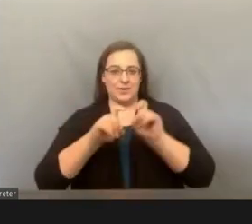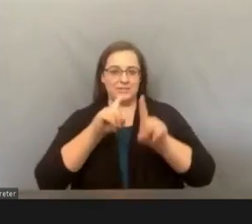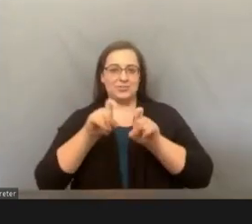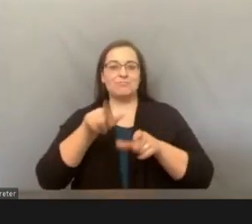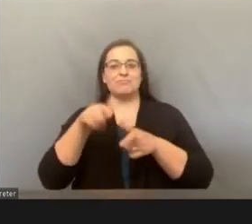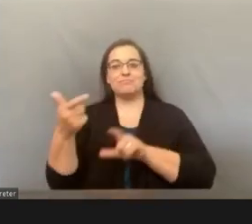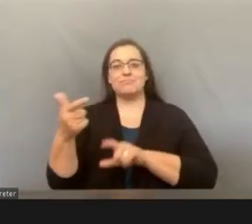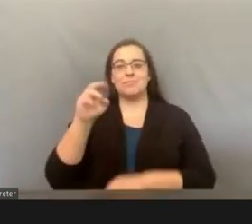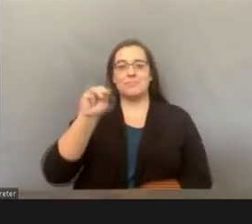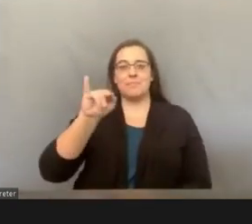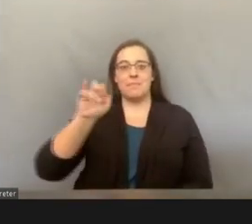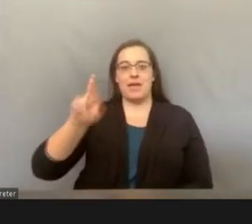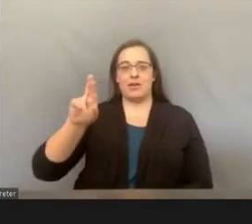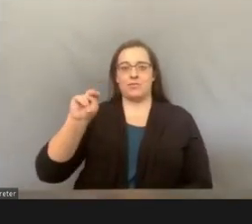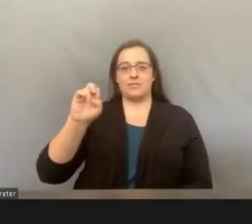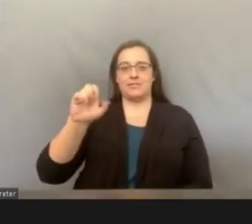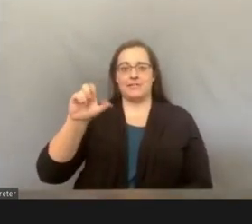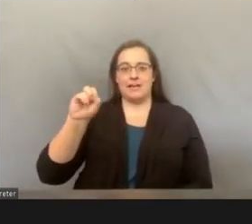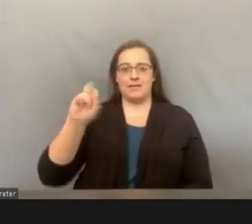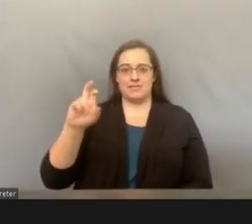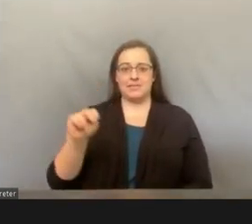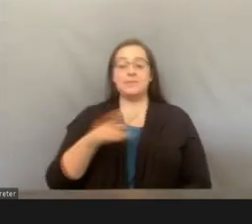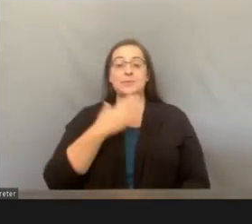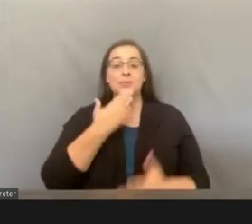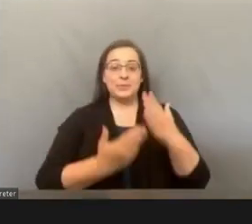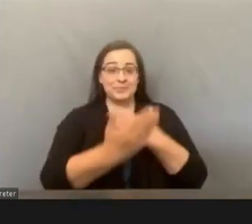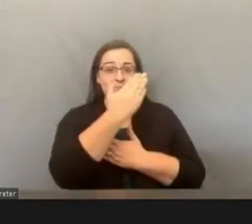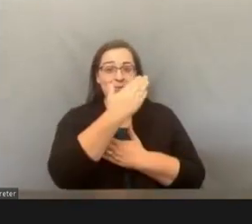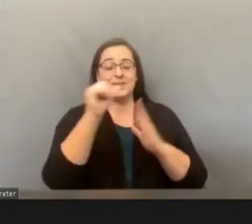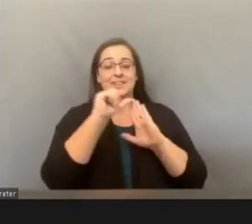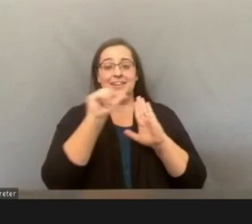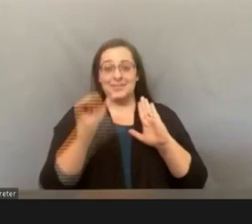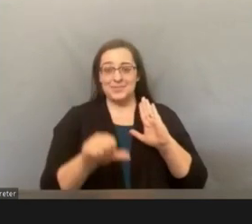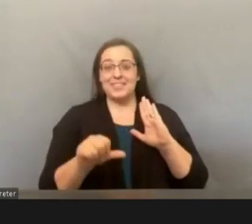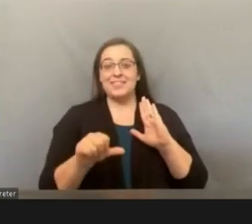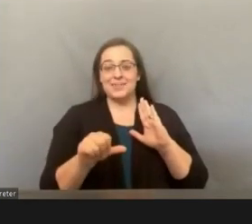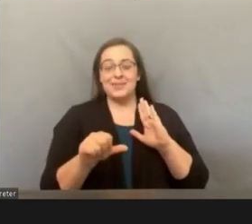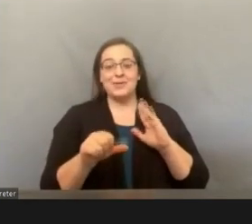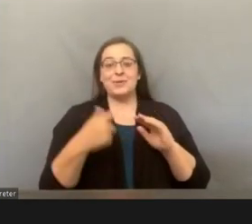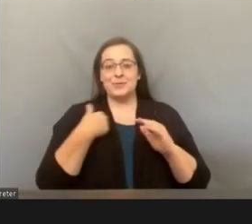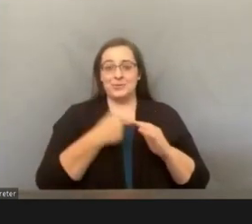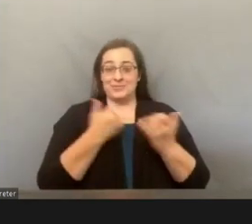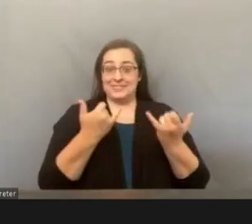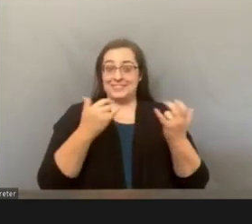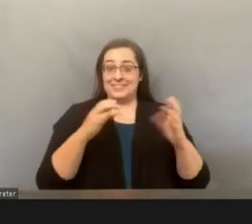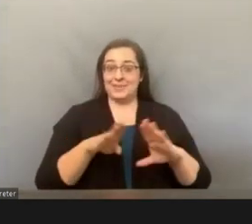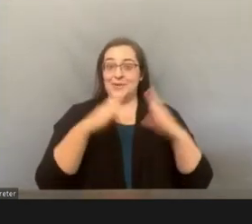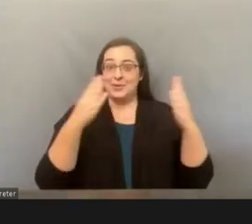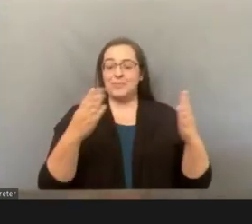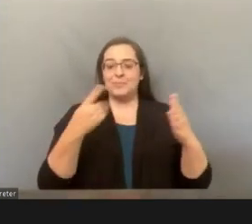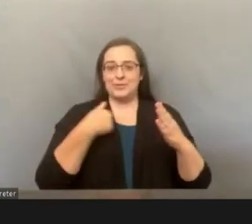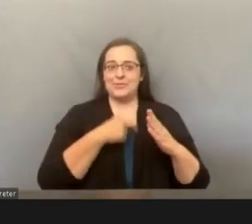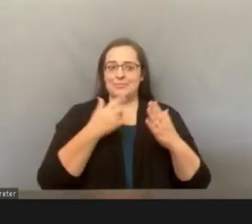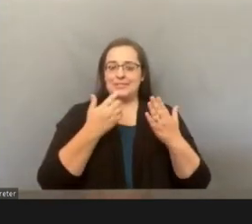WE WILL GO THROUGH THE PANEL FOR BRIEF STATEMENTS AND THEN WE WILL TAKE STATEMENTS. THIS TIME WE WILL GO AHEAD WITH